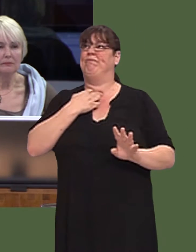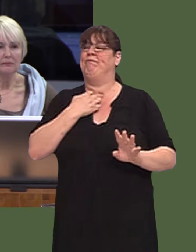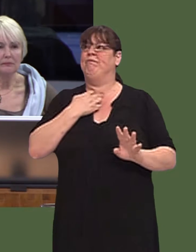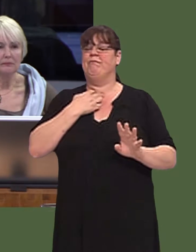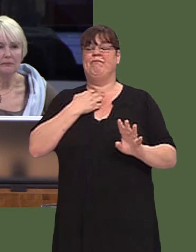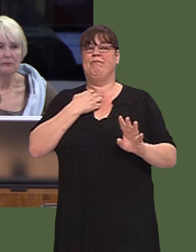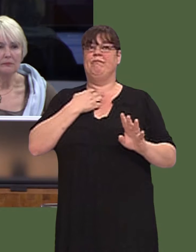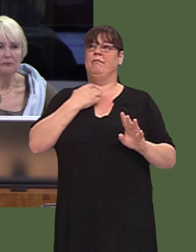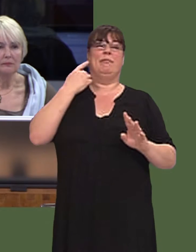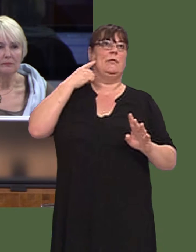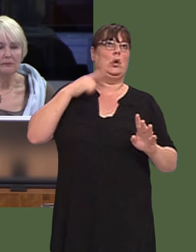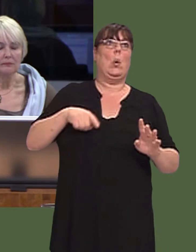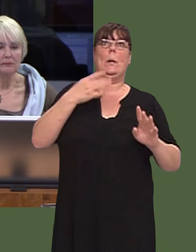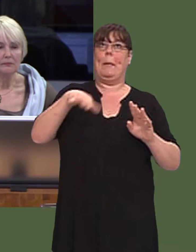need an alternative offer.